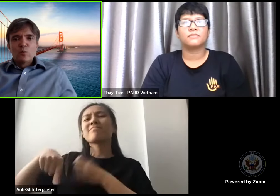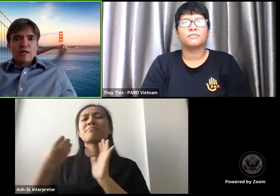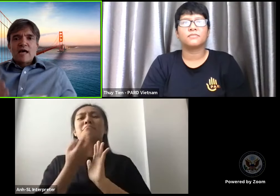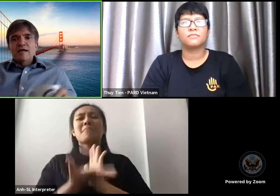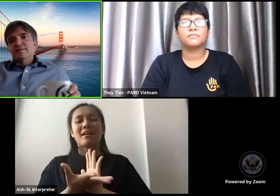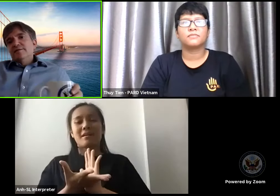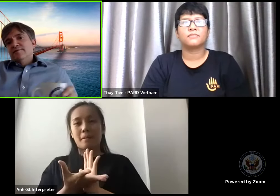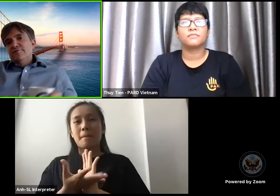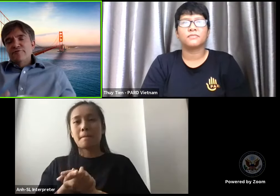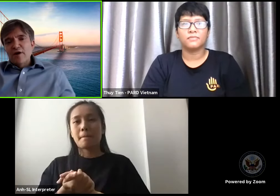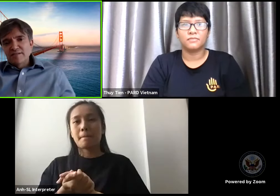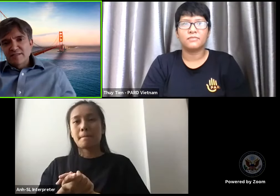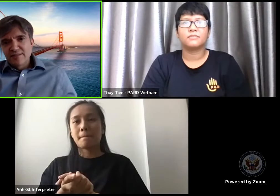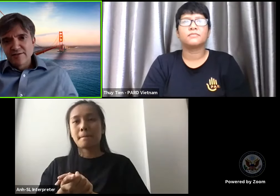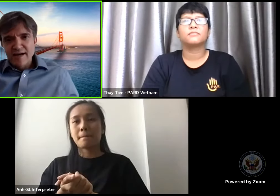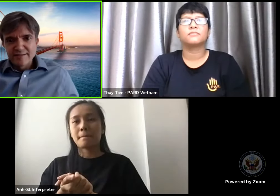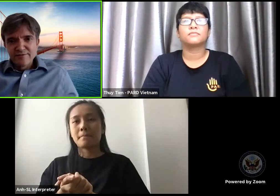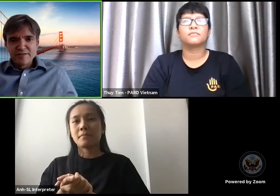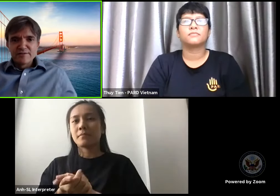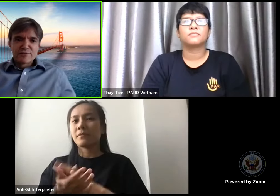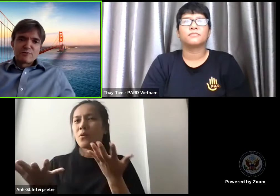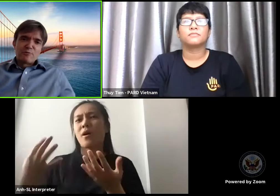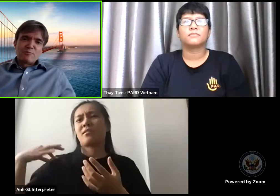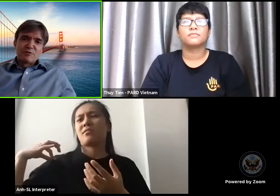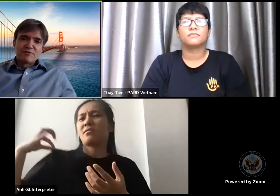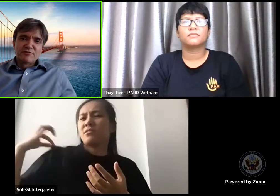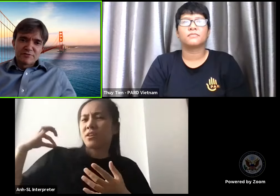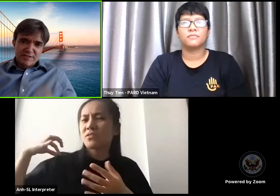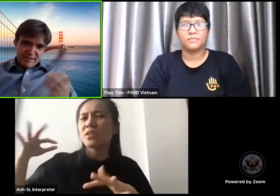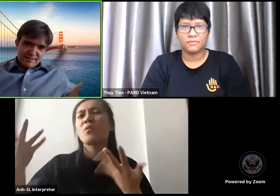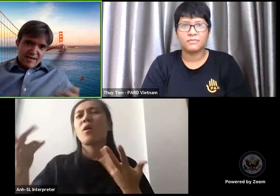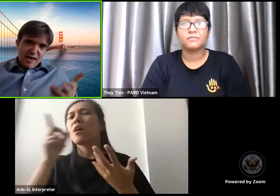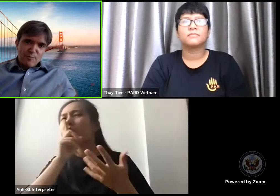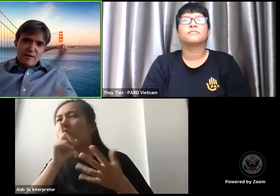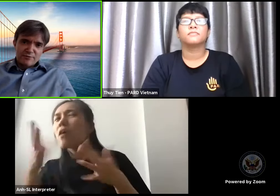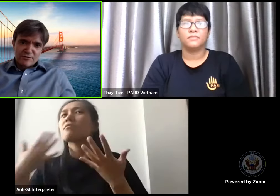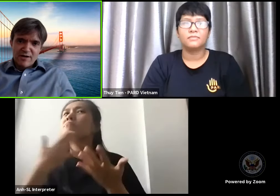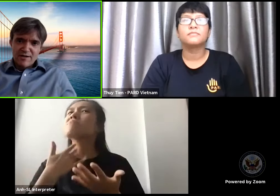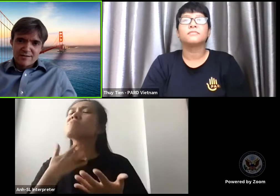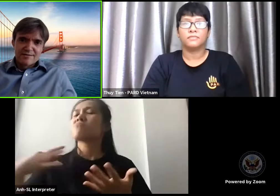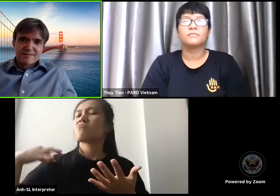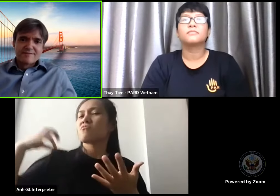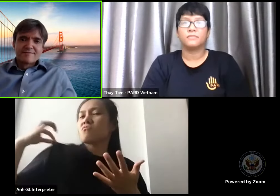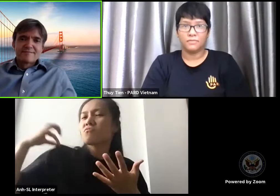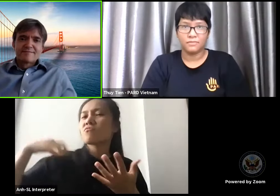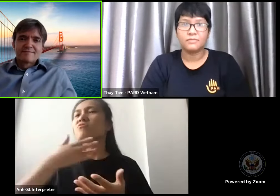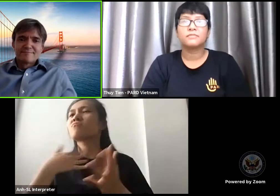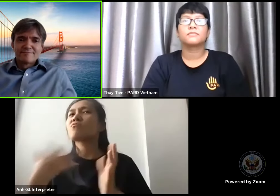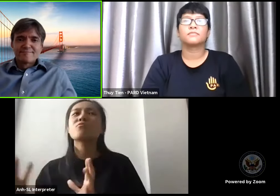what kind of volunteer activities could people do to to help out your cause?